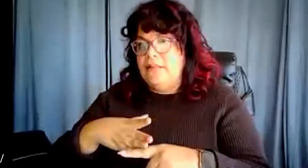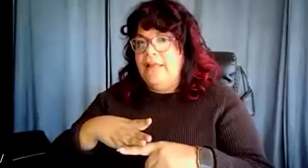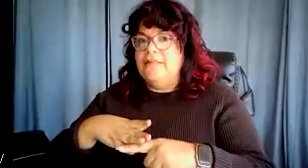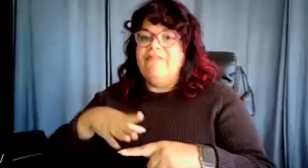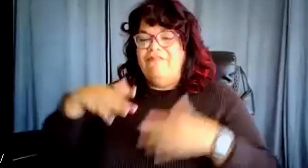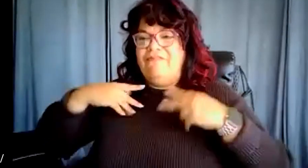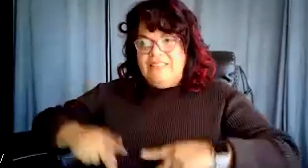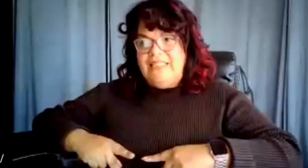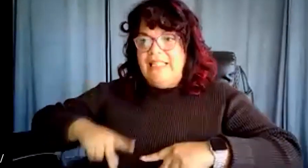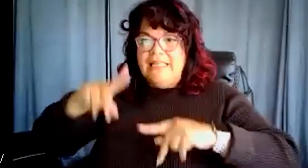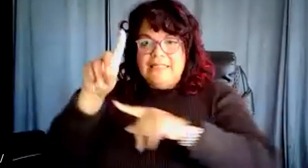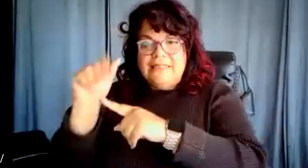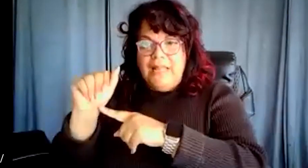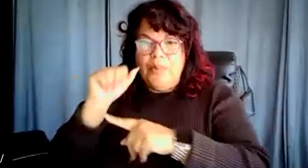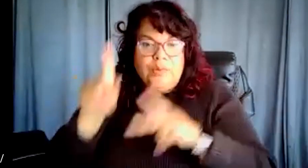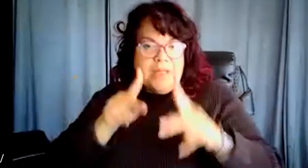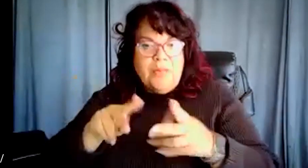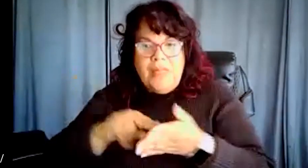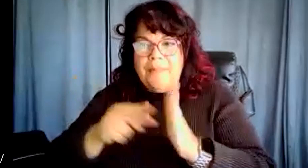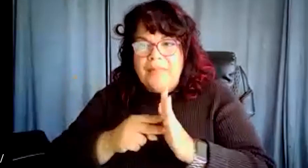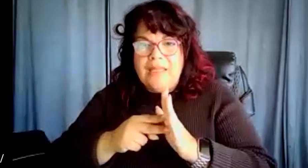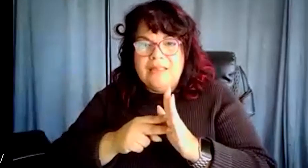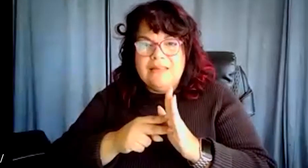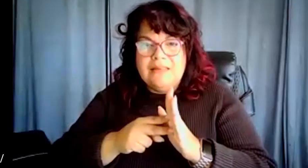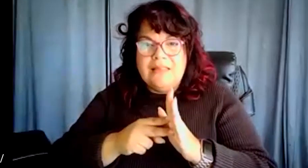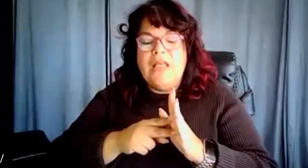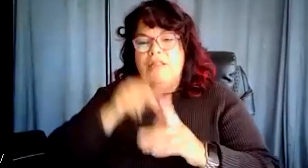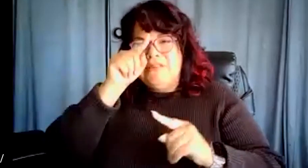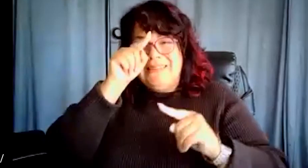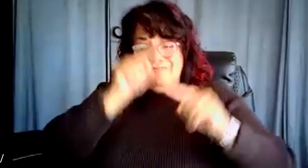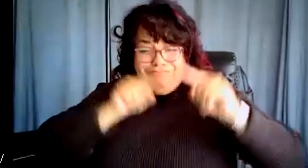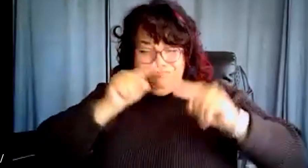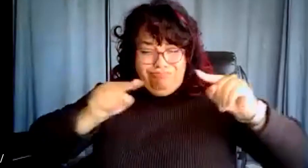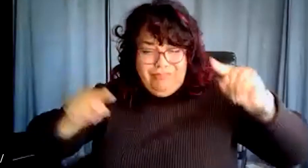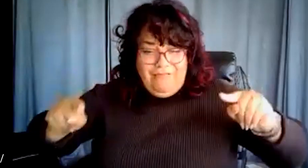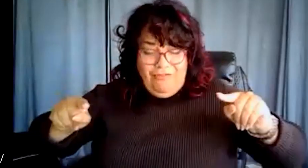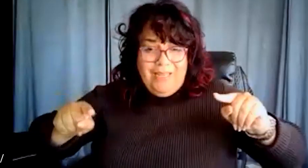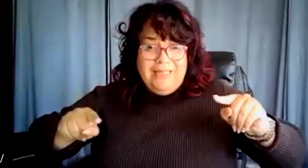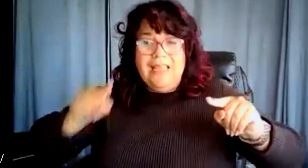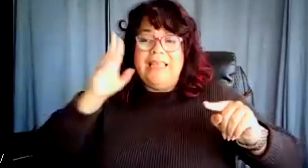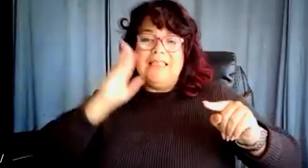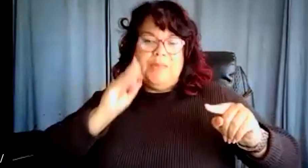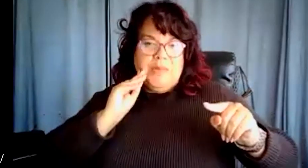were completely missing so many millions of other experiences of disability.